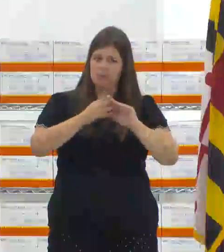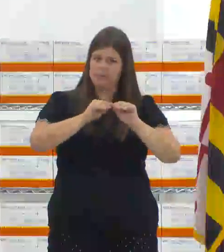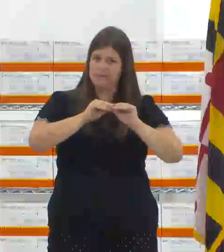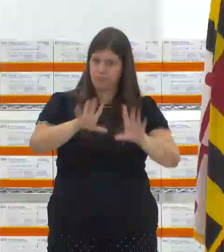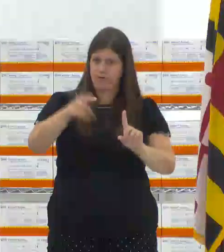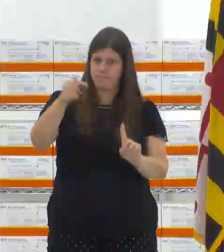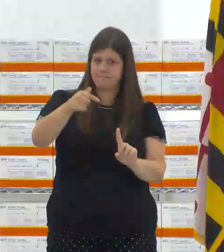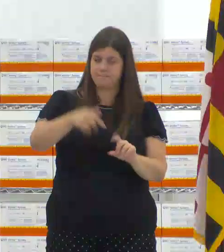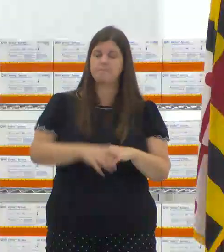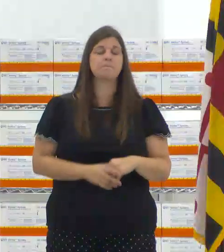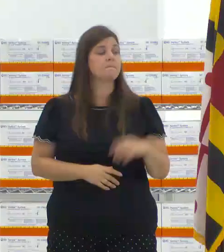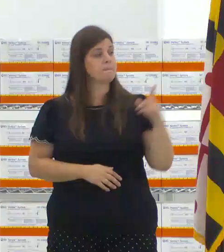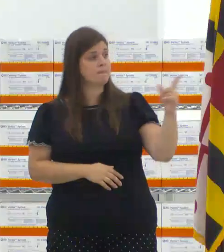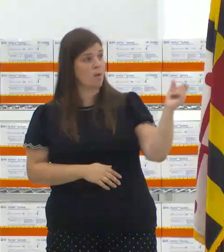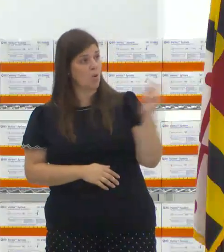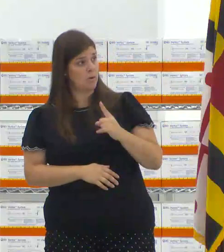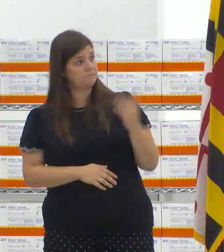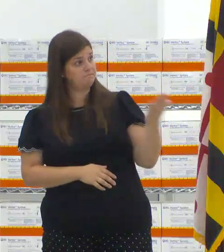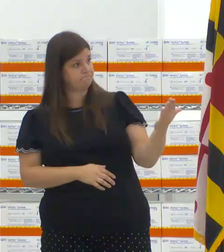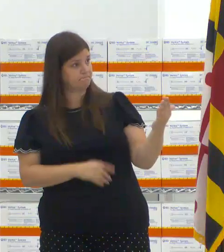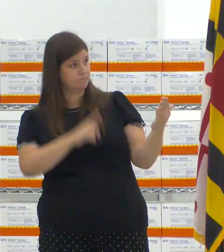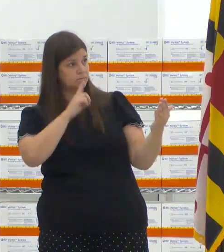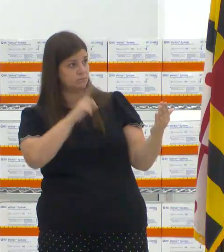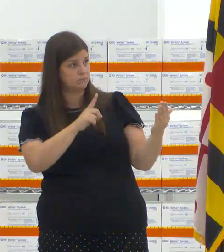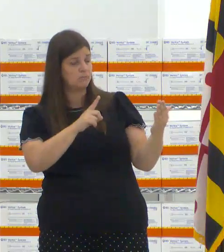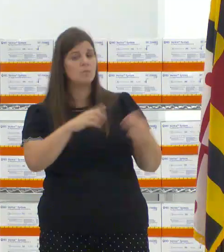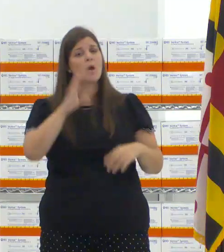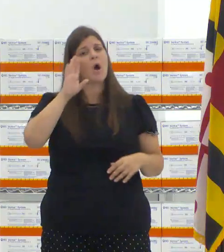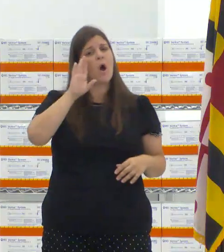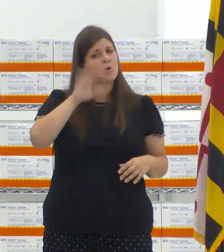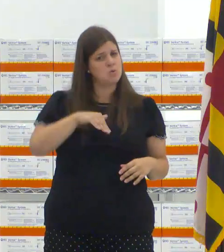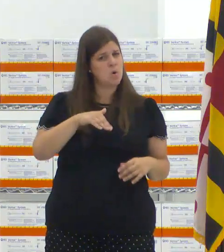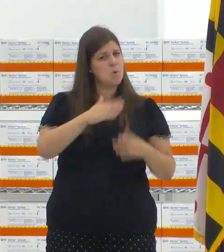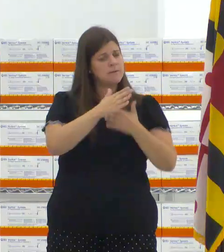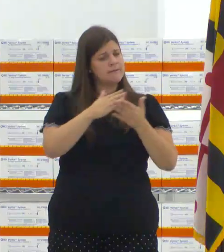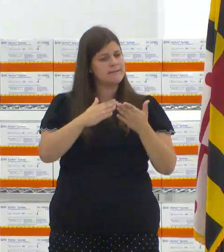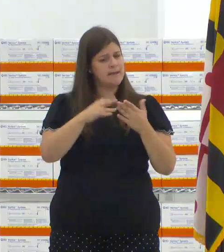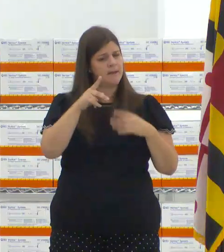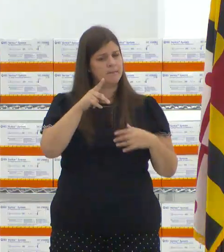So it offers specific guidance to those types of institutions based on the level of underlying community transmission and